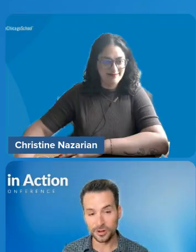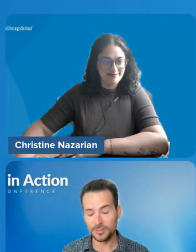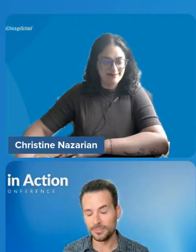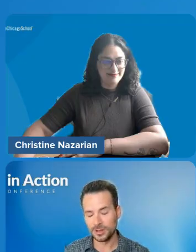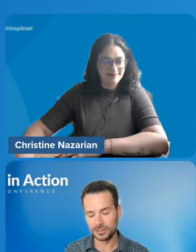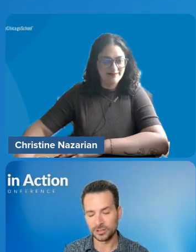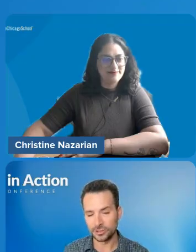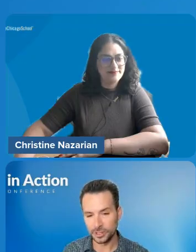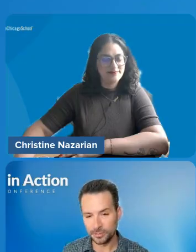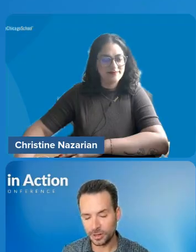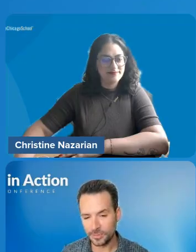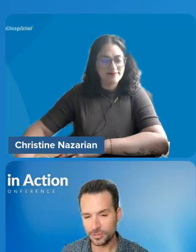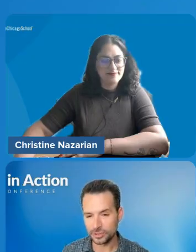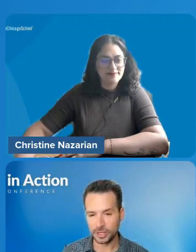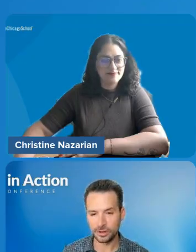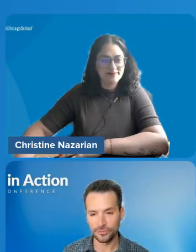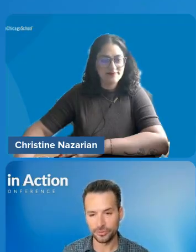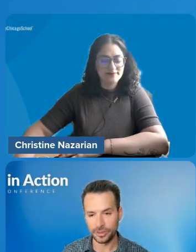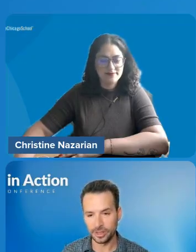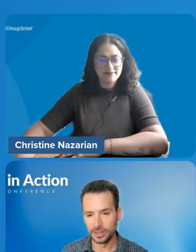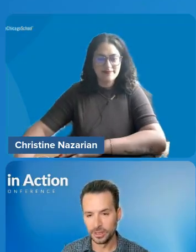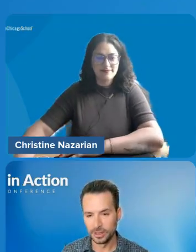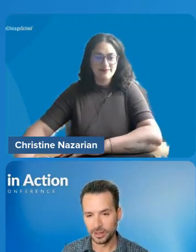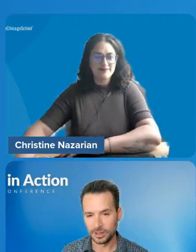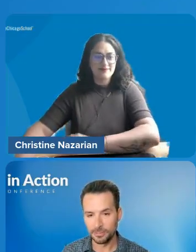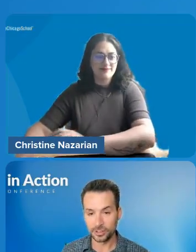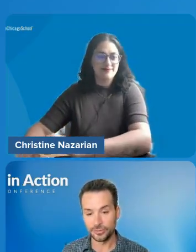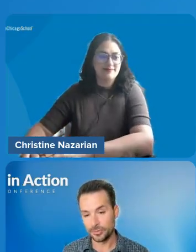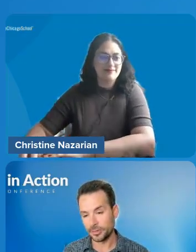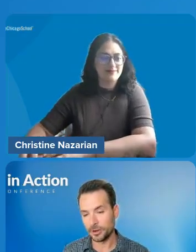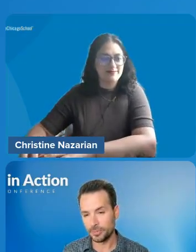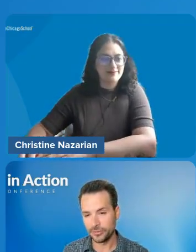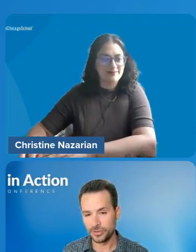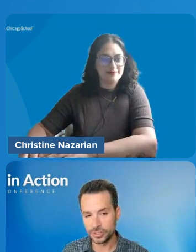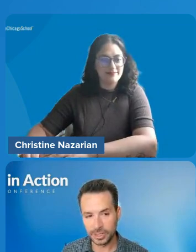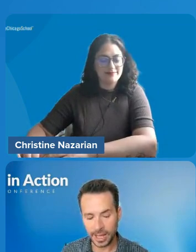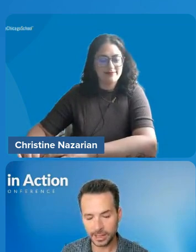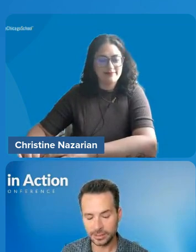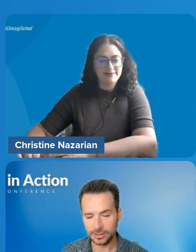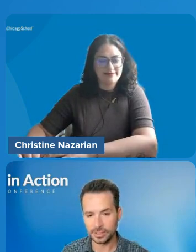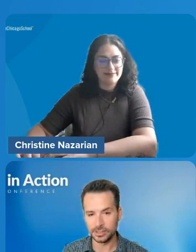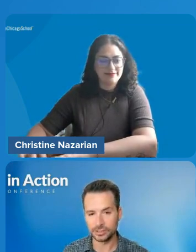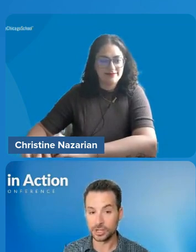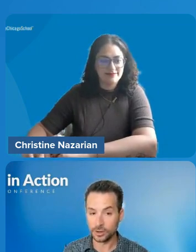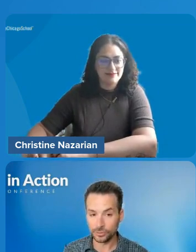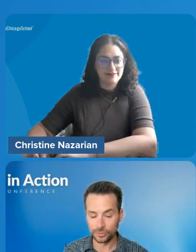I'm Dr. Jay Burke. I'm the chair for the, uh, marriage and family therapy division at the Chicago school.